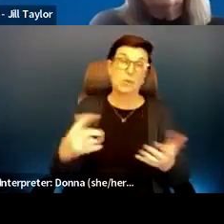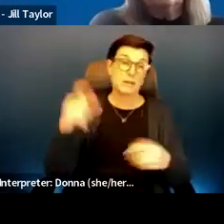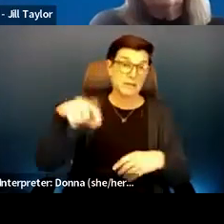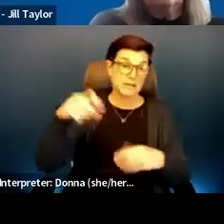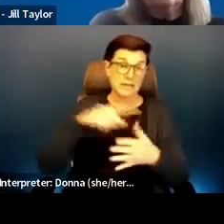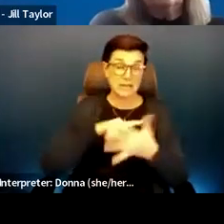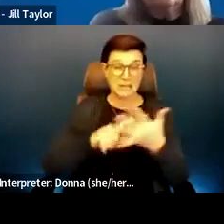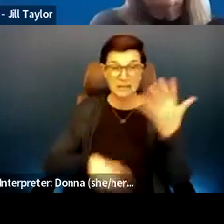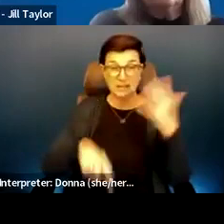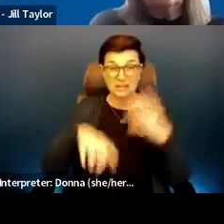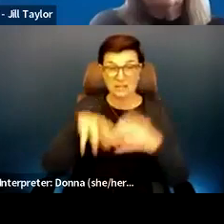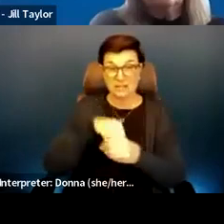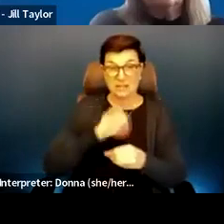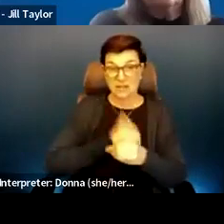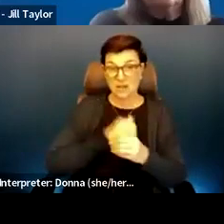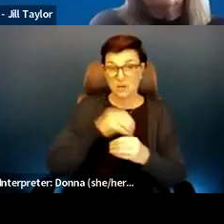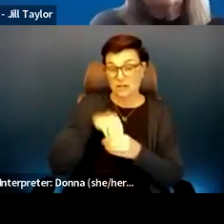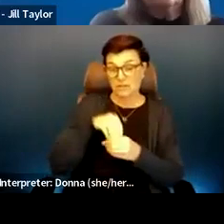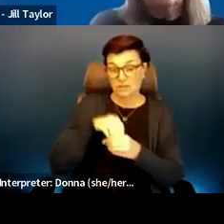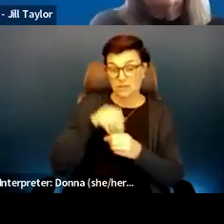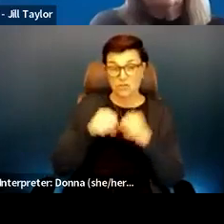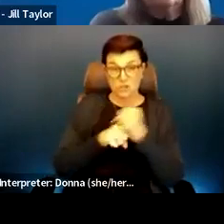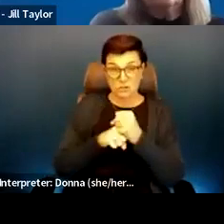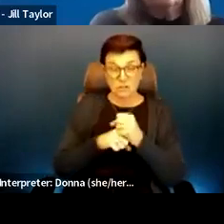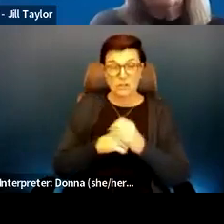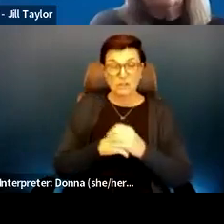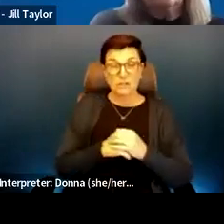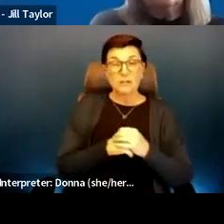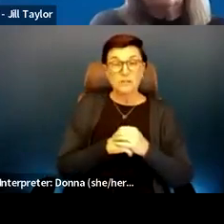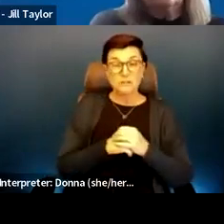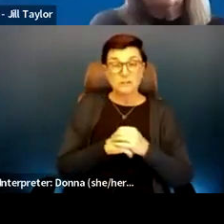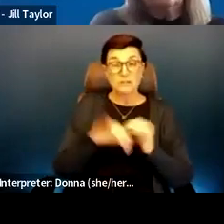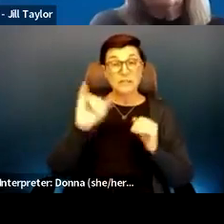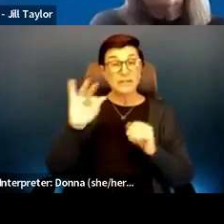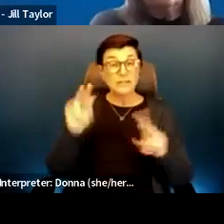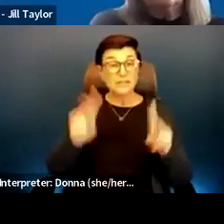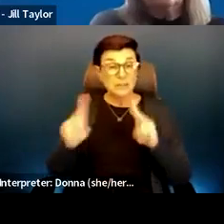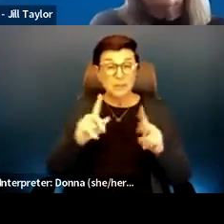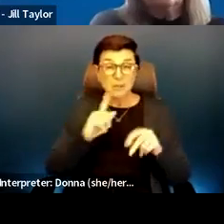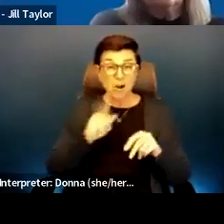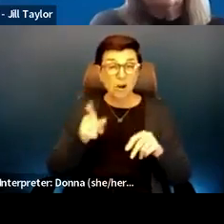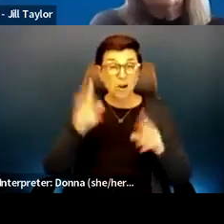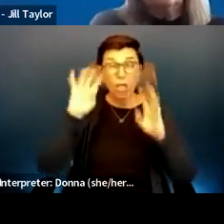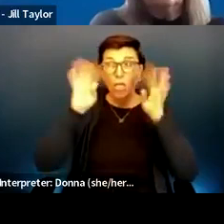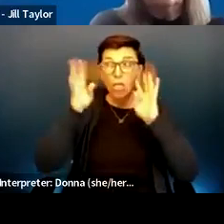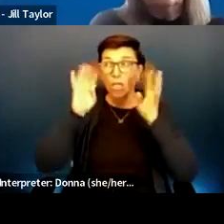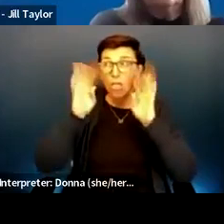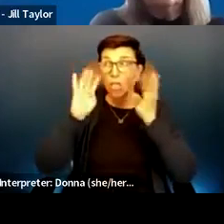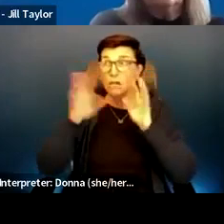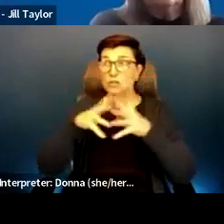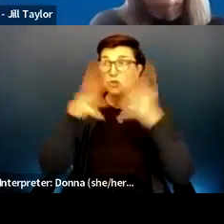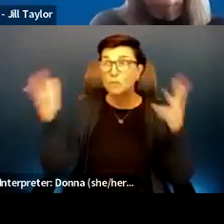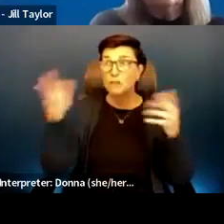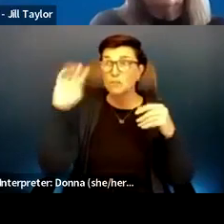and every time that people are doing unnecessary bureaucratic stuff instead of their jobs, that is not necessarily,